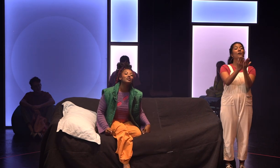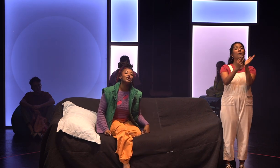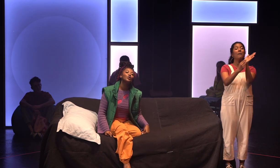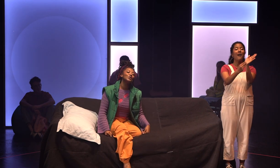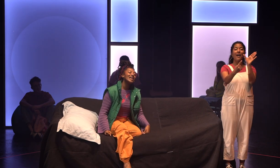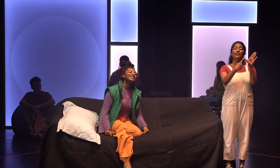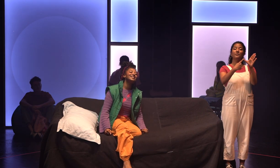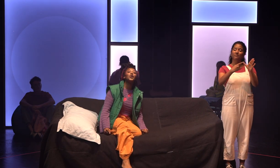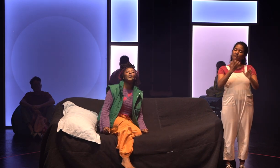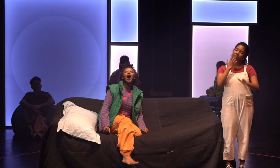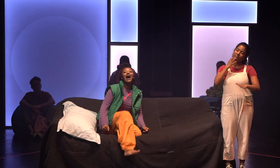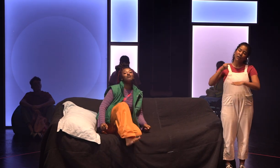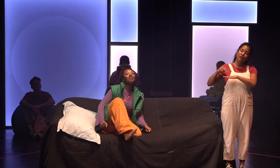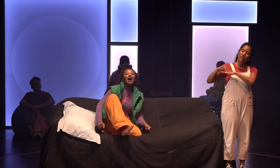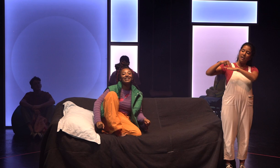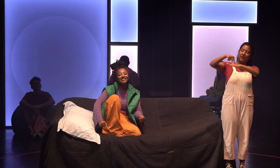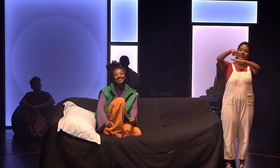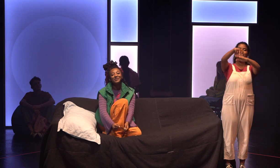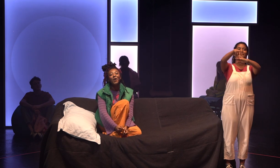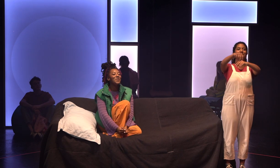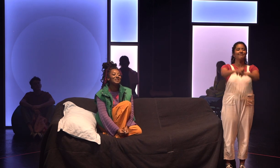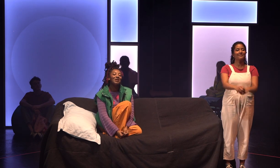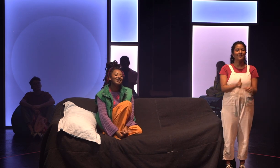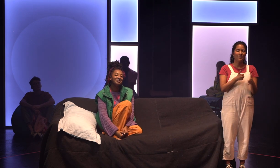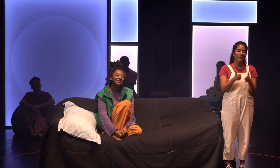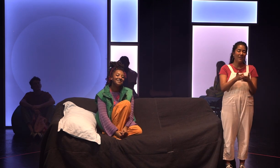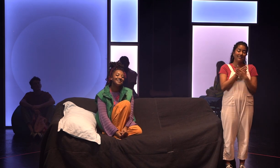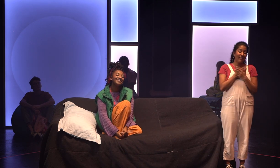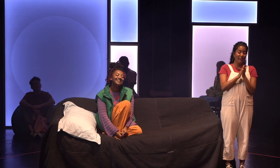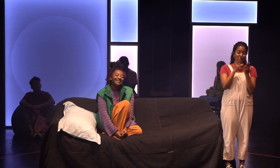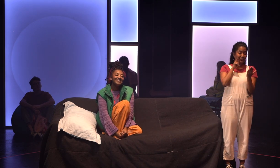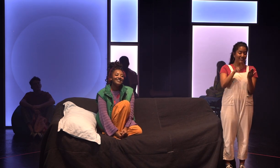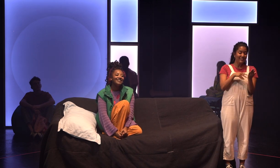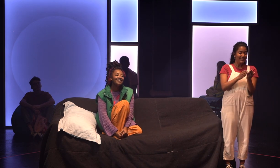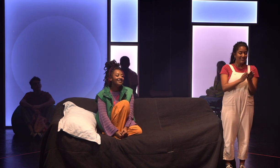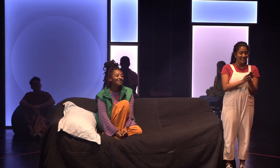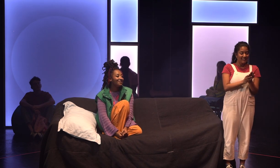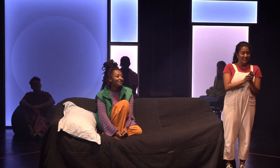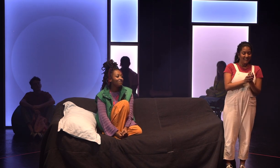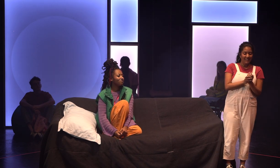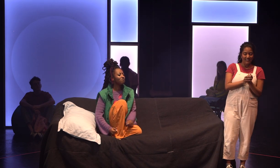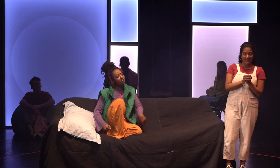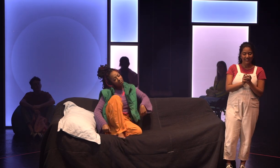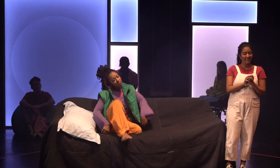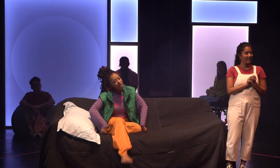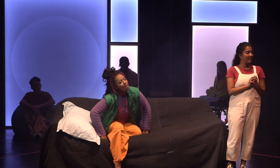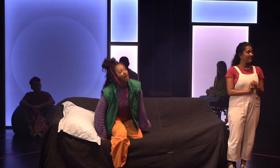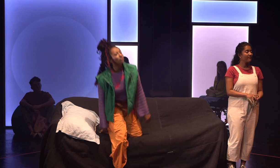Angelou's 'And Still I Rise'. Always my go to.